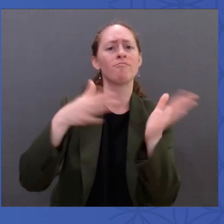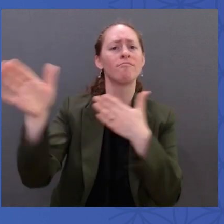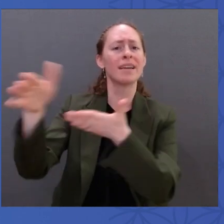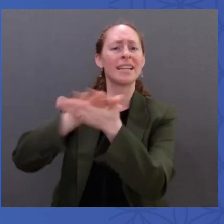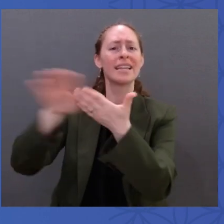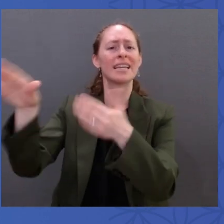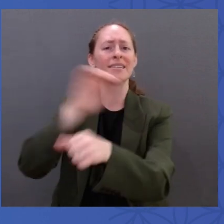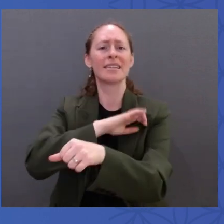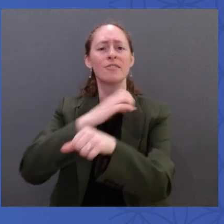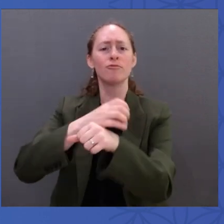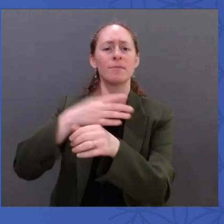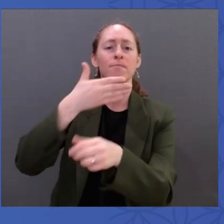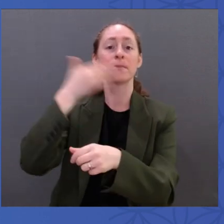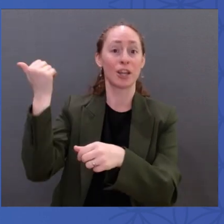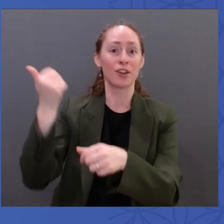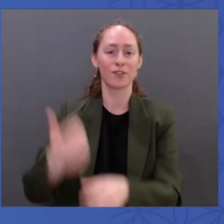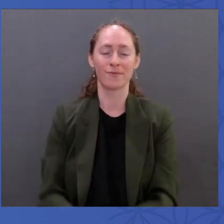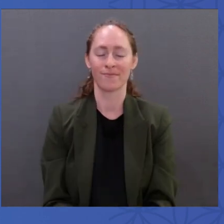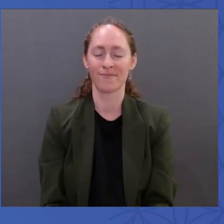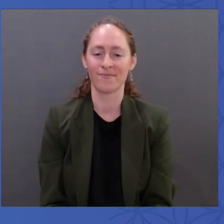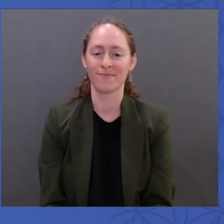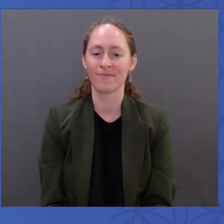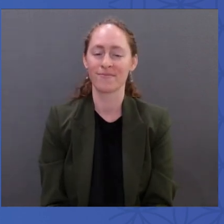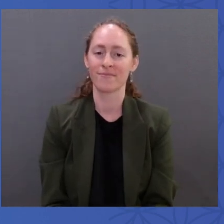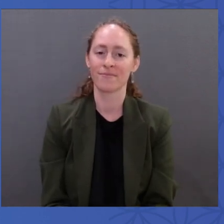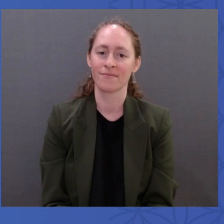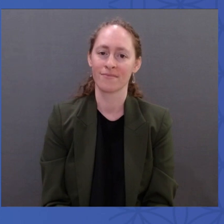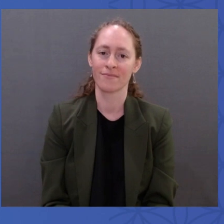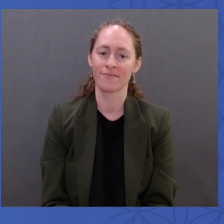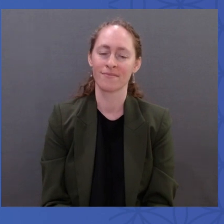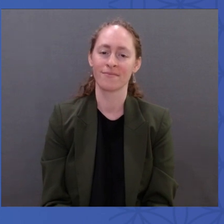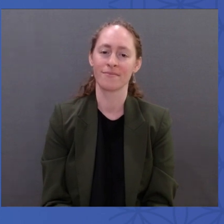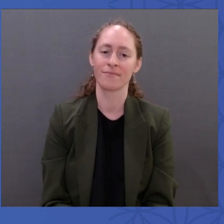It's important that the IPEF remains open, inclusive and flexible,